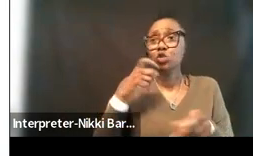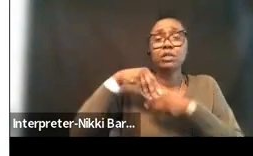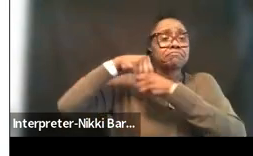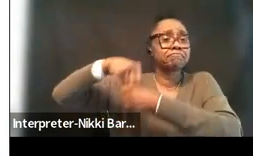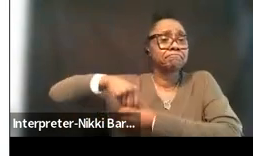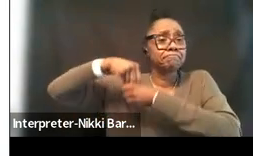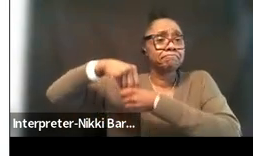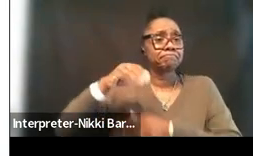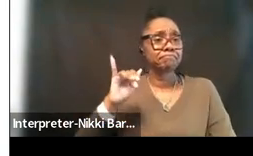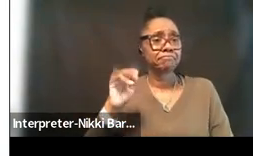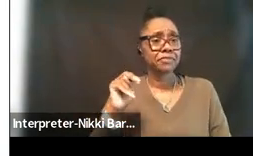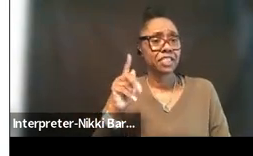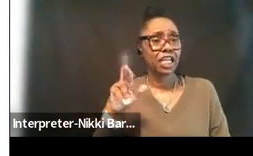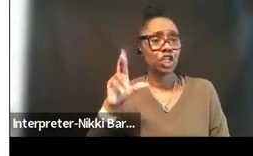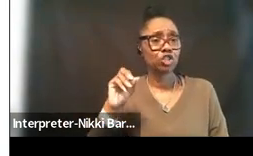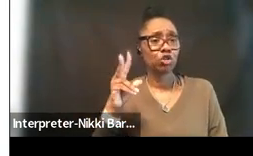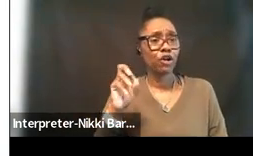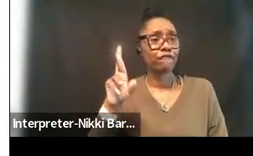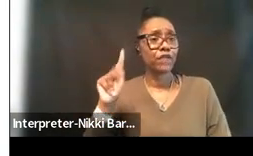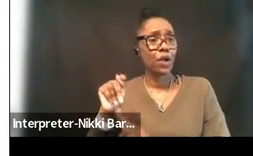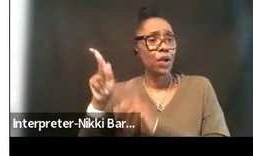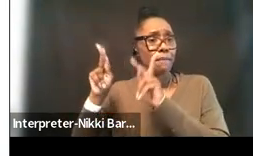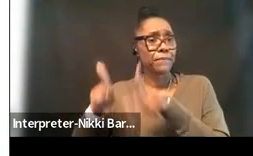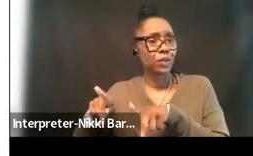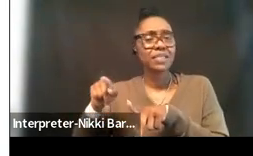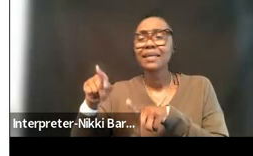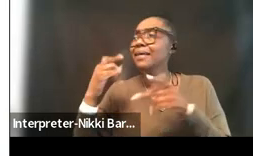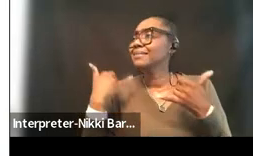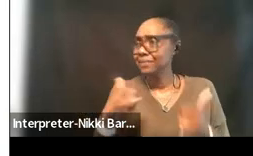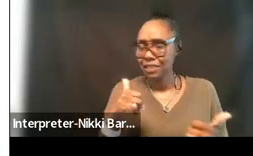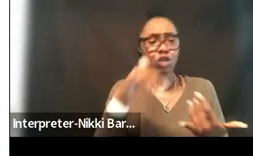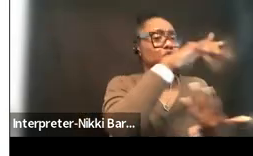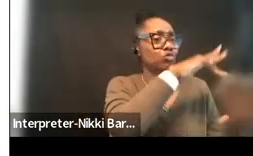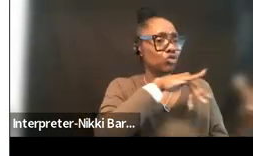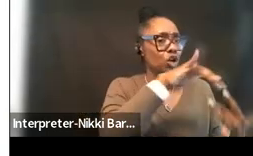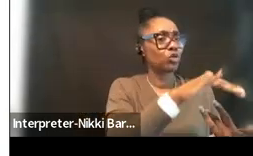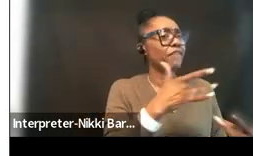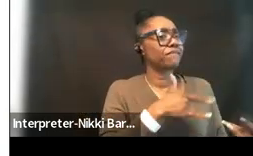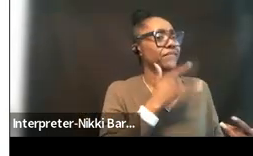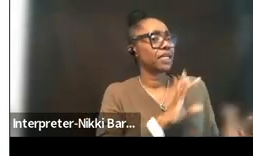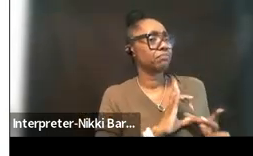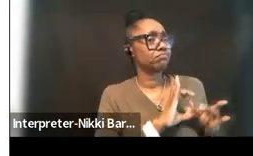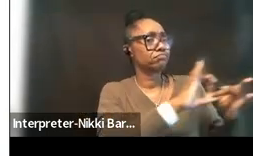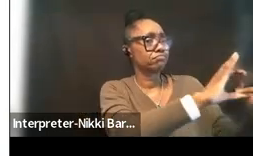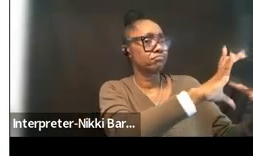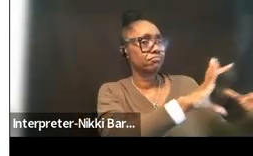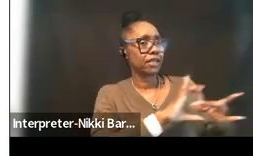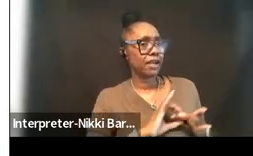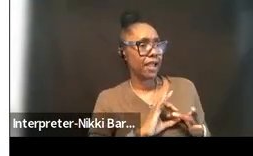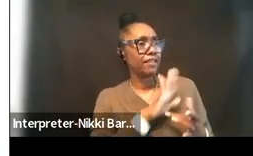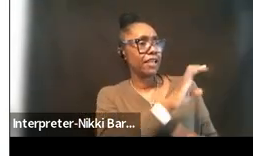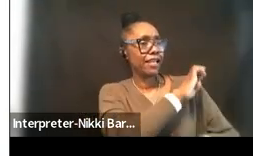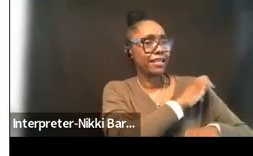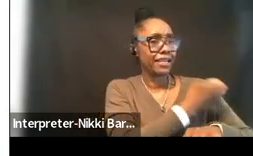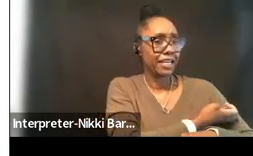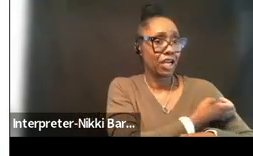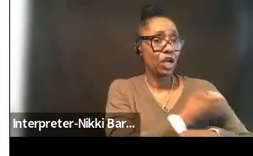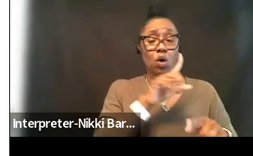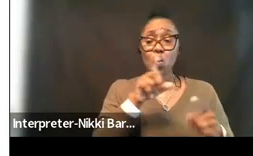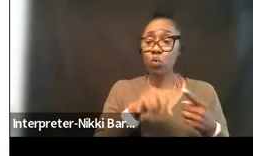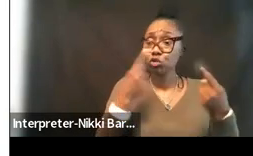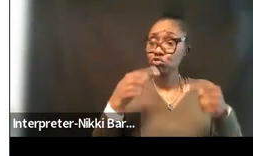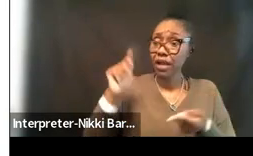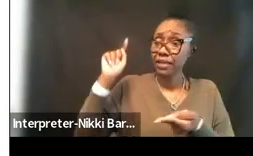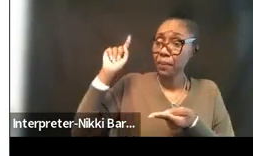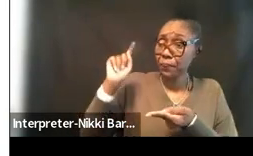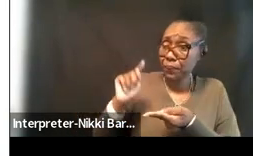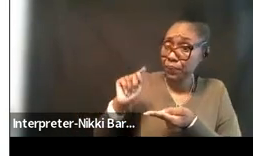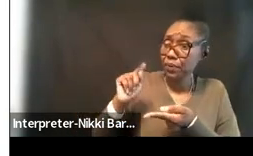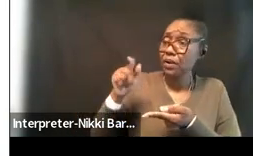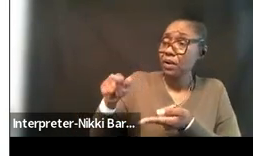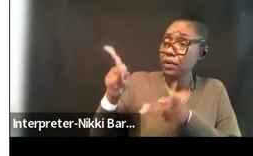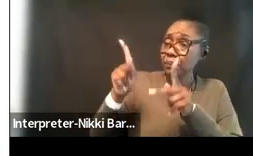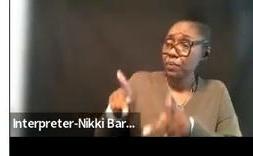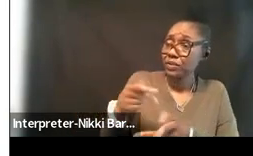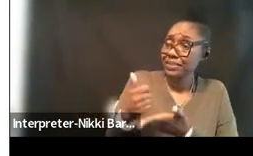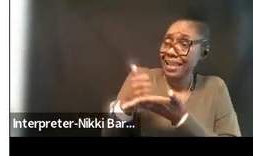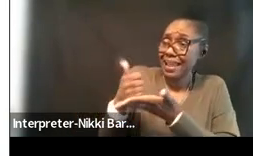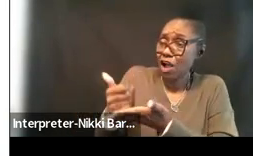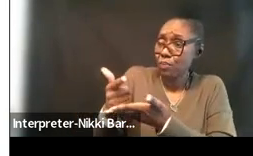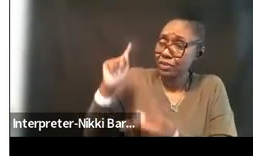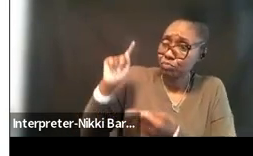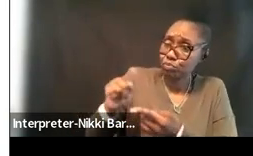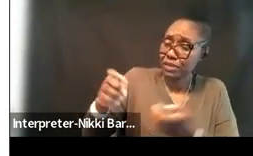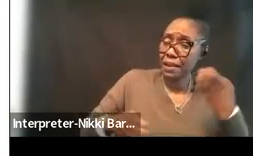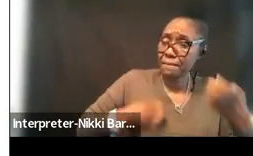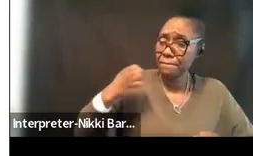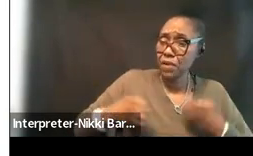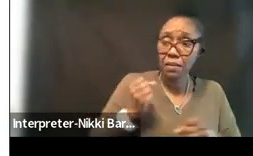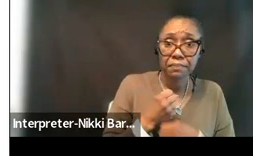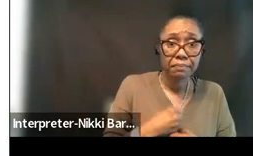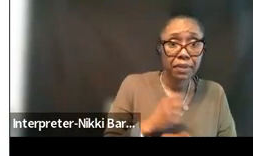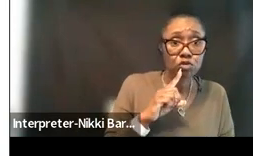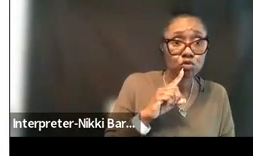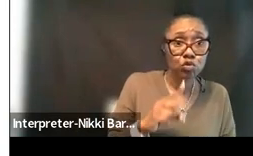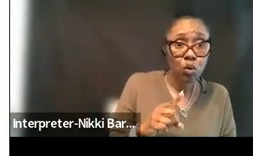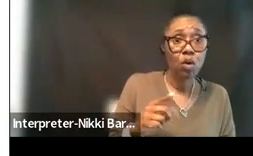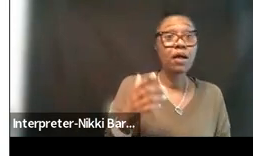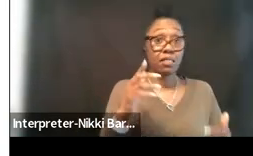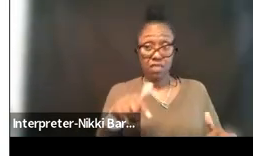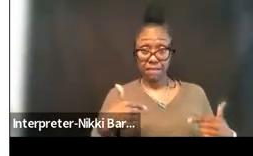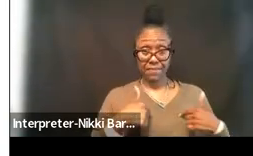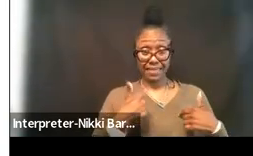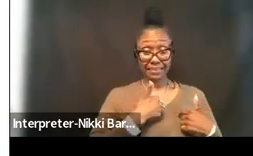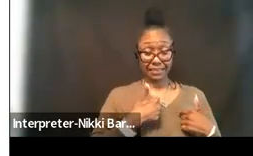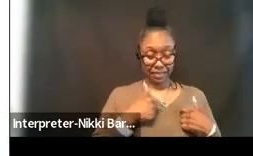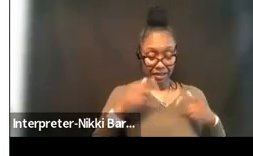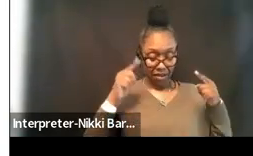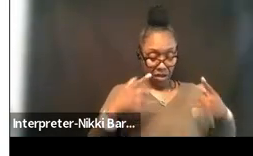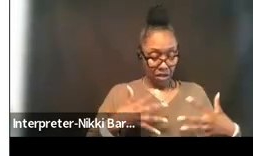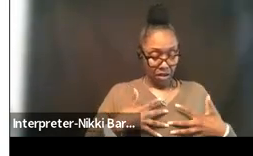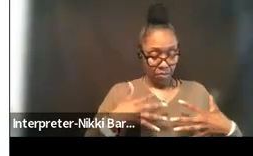We still feed off of other humans energy. So it's very important that when you are trying to de-escalate someone, assist someone who is being emotionally activated that you first make sure that you are calm and that you are breathing regularly.